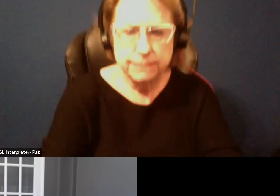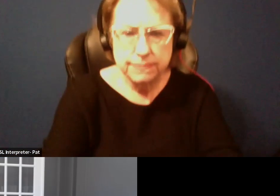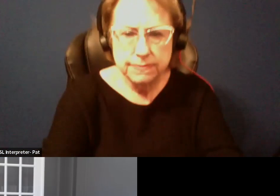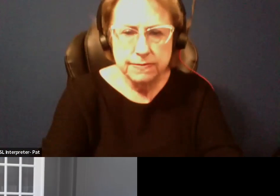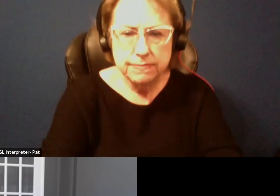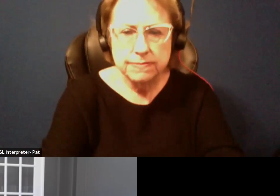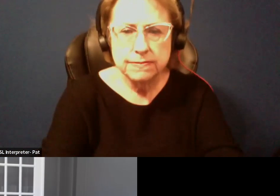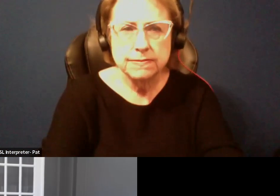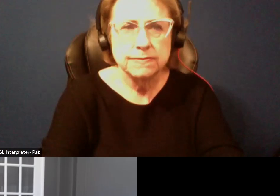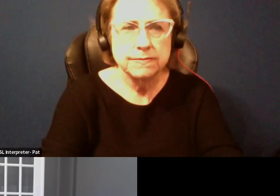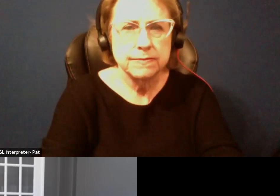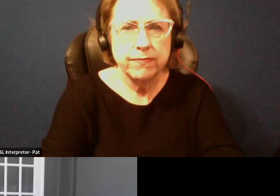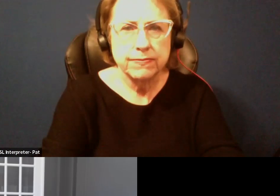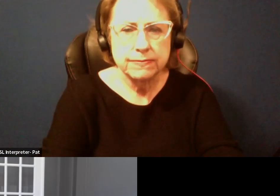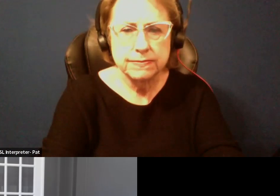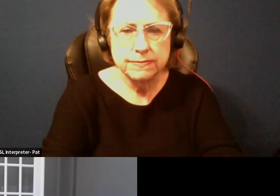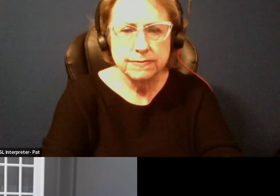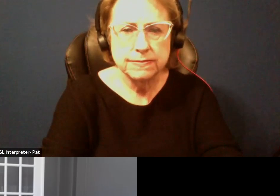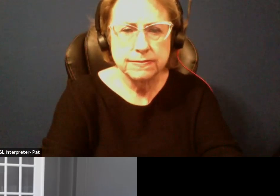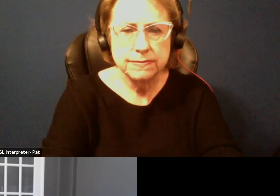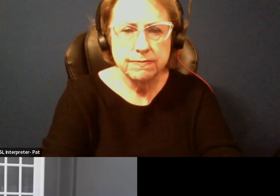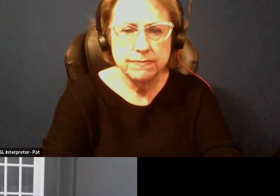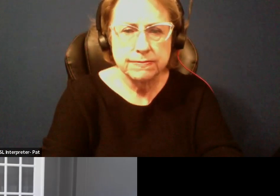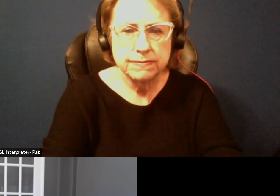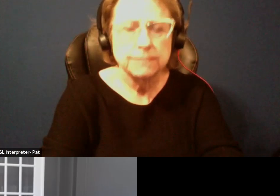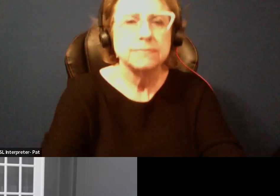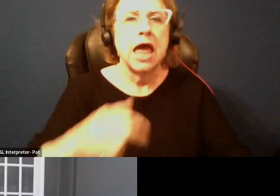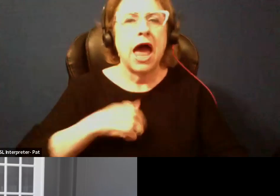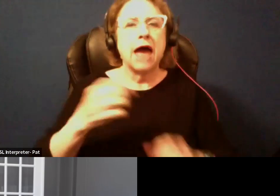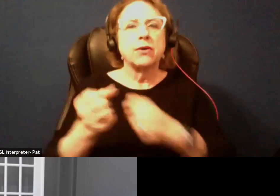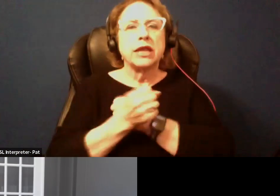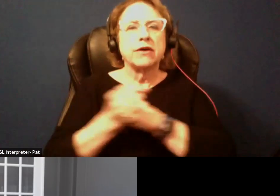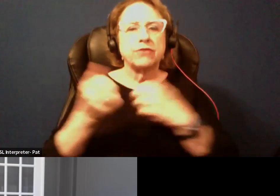speakers and reactions to what's happening in your community as it relates directly to programs and